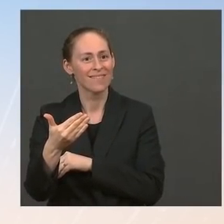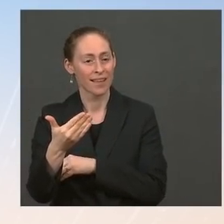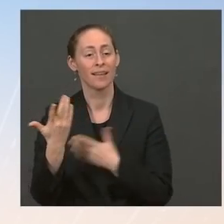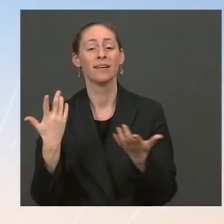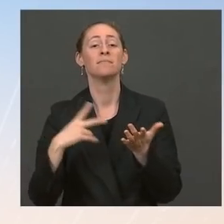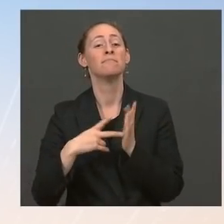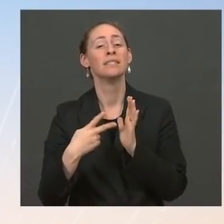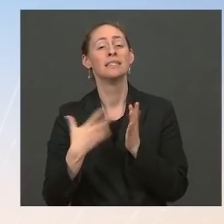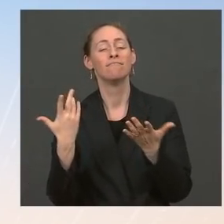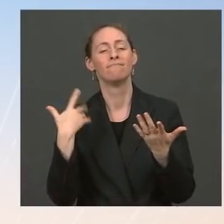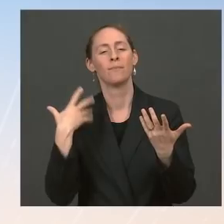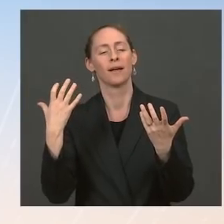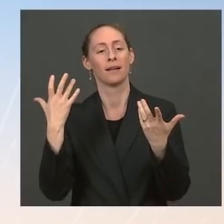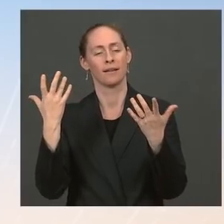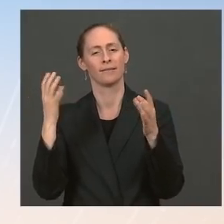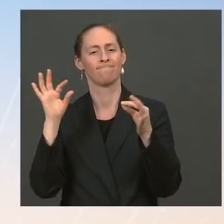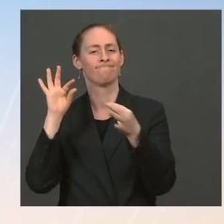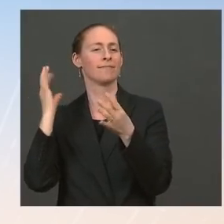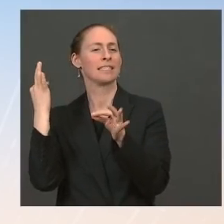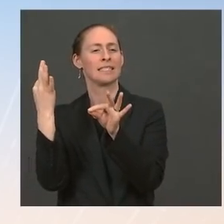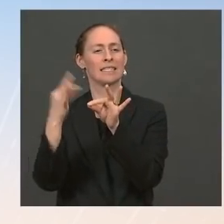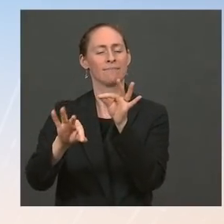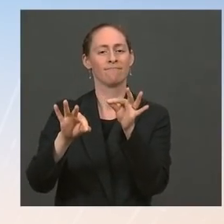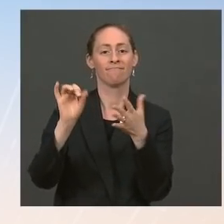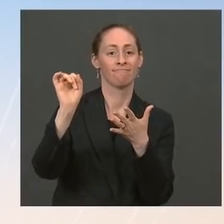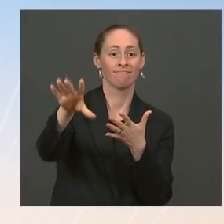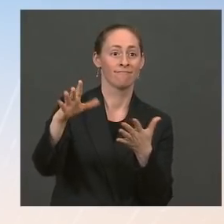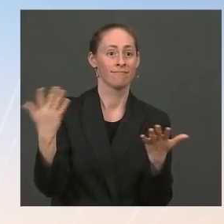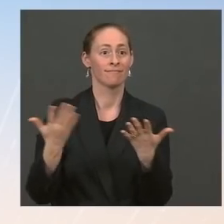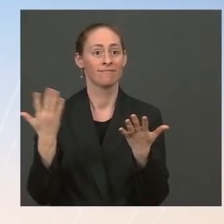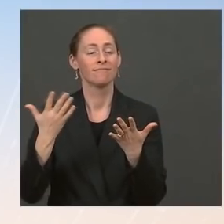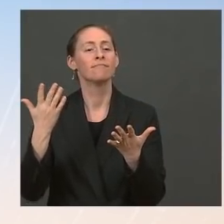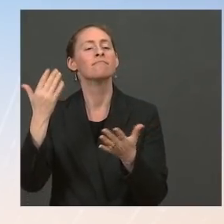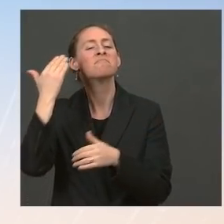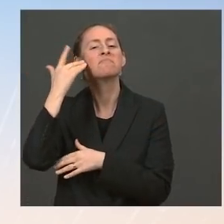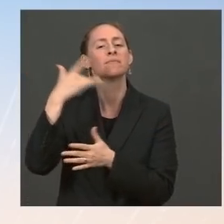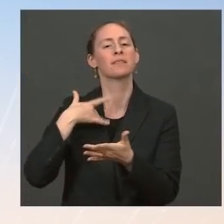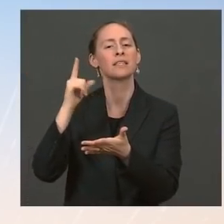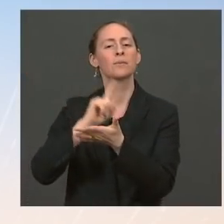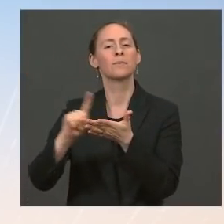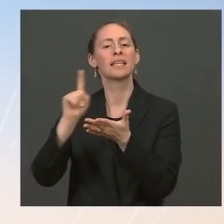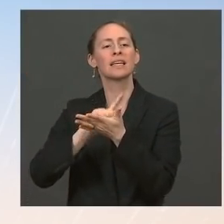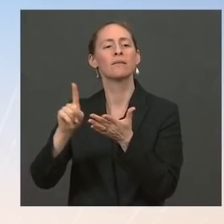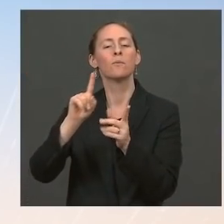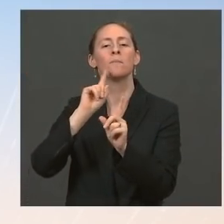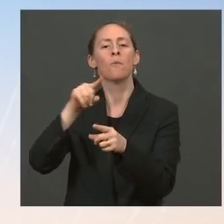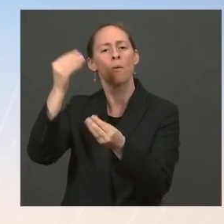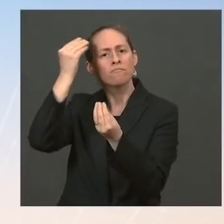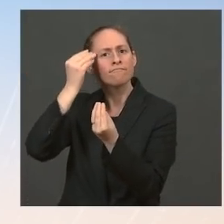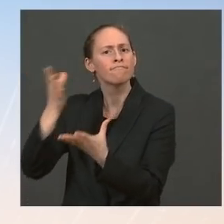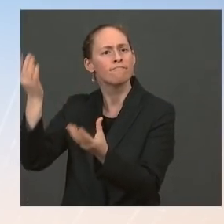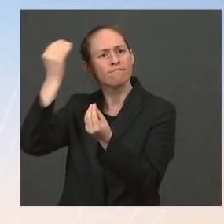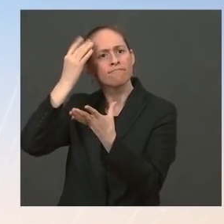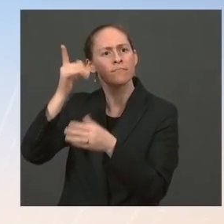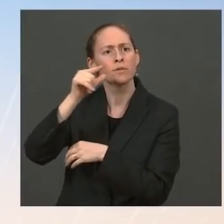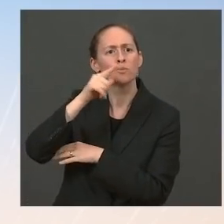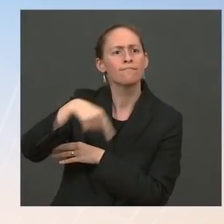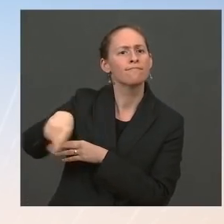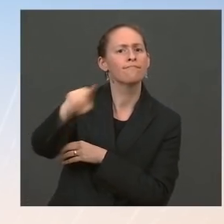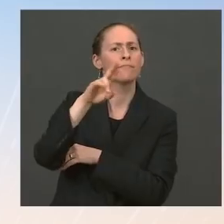Unemployment claims are -- basically, every week, Americans who no longer -- who lose their jobs not at their own fault,